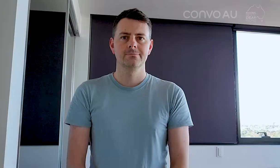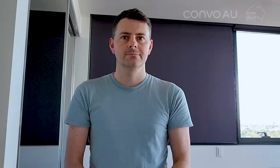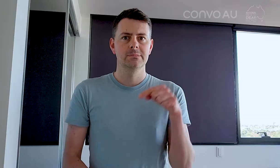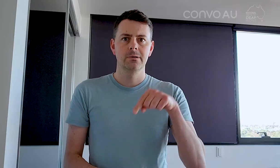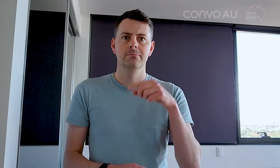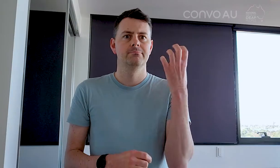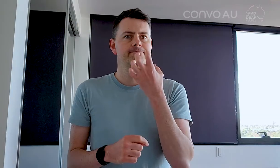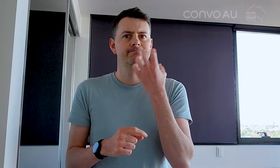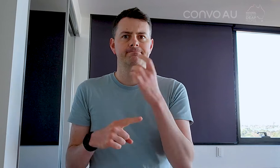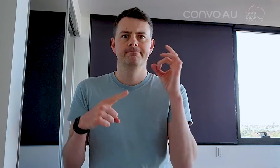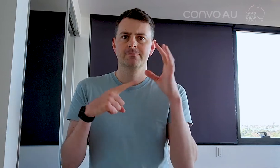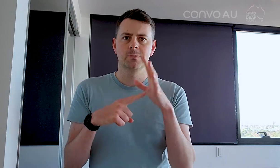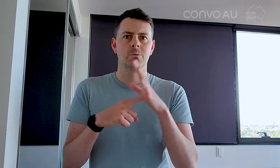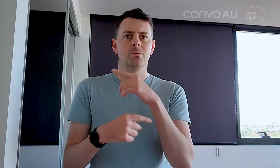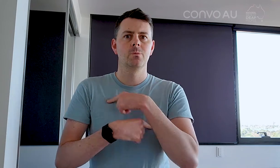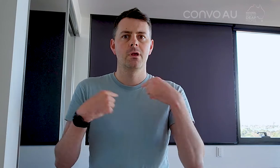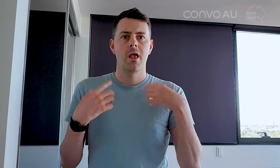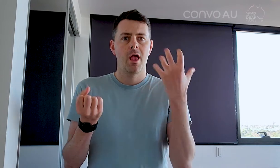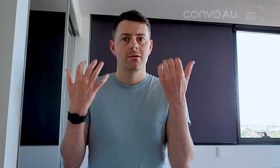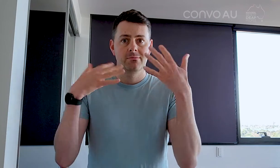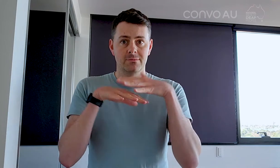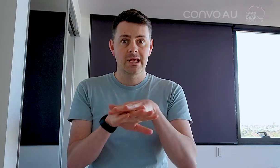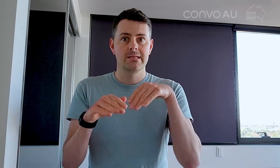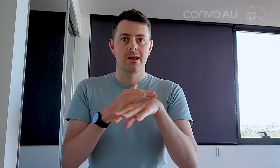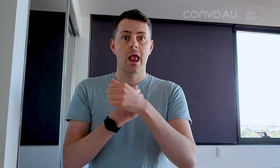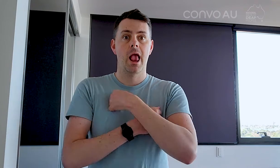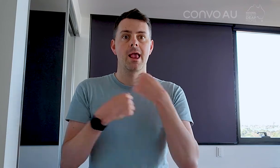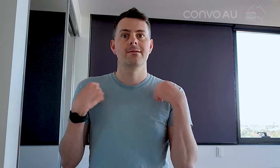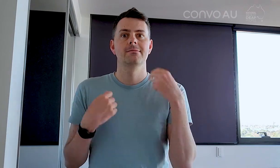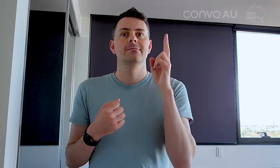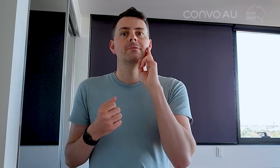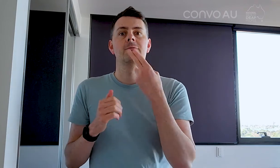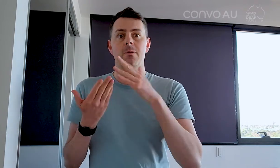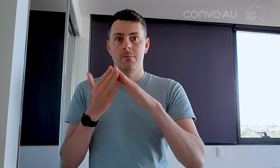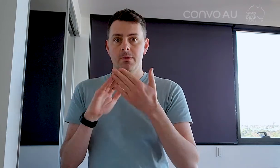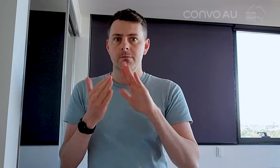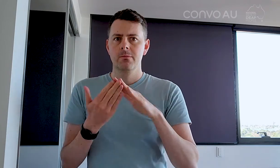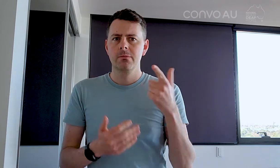This is an important topic because there is immense intersectionality within our Deaf community.